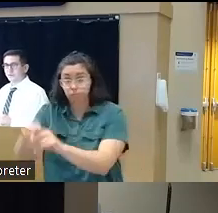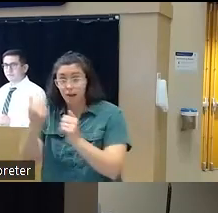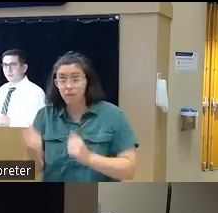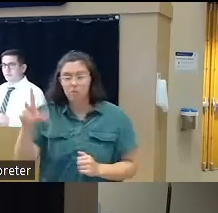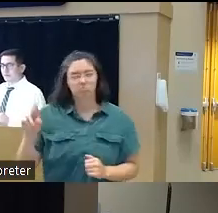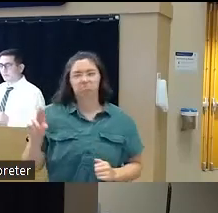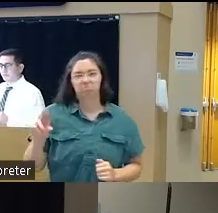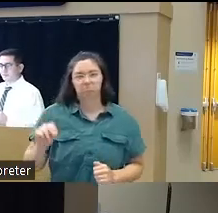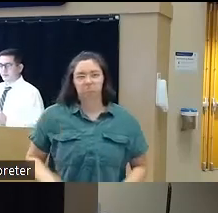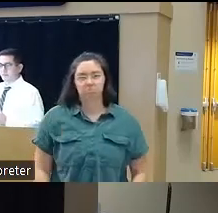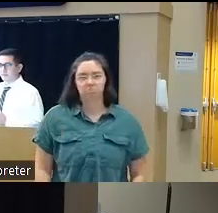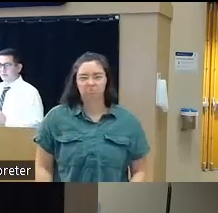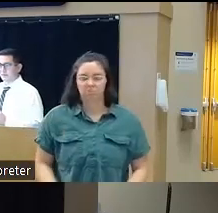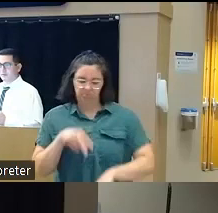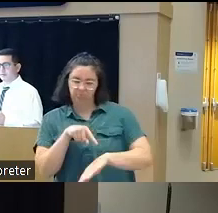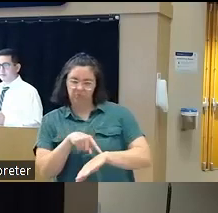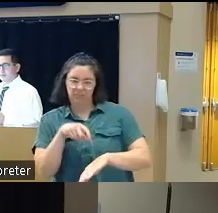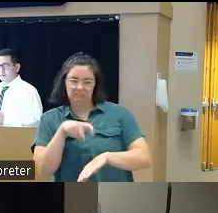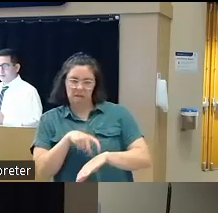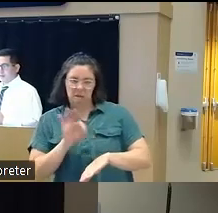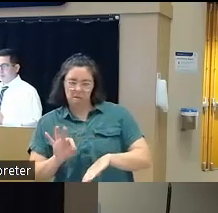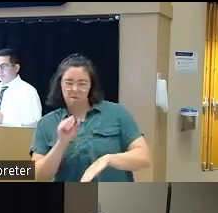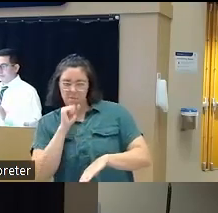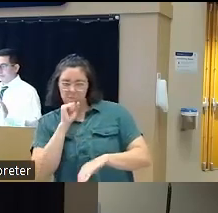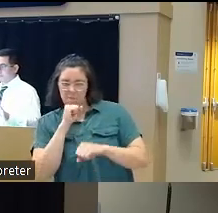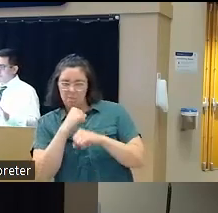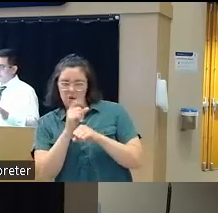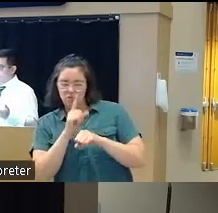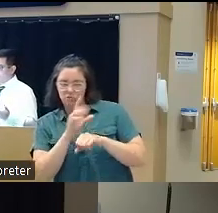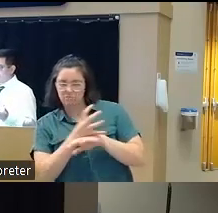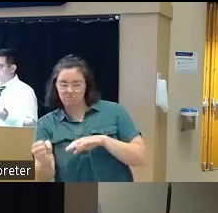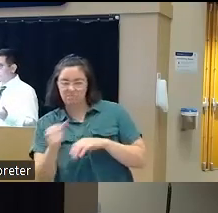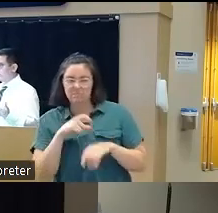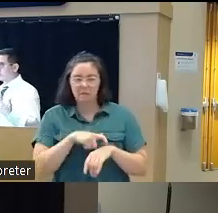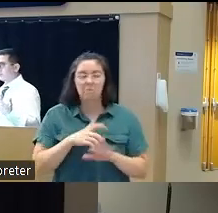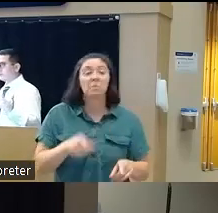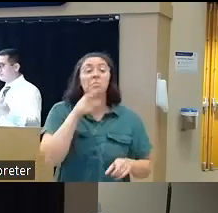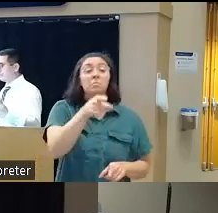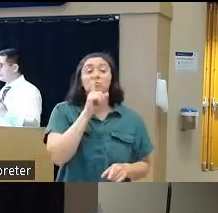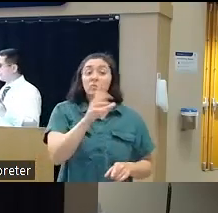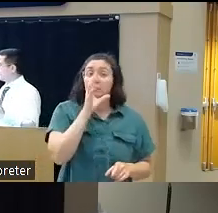now being mindful of the time here this is I think was really interesting these patients